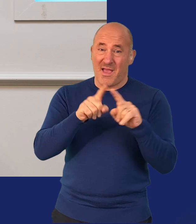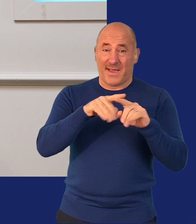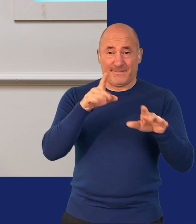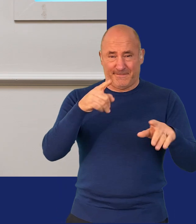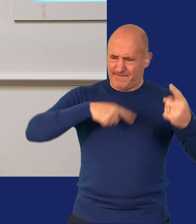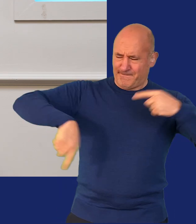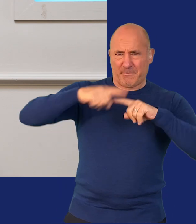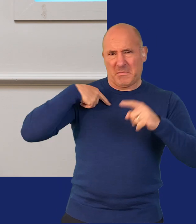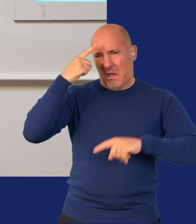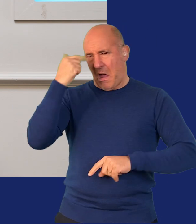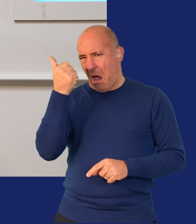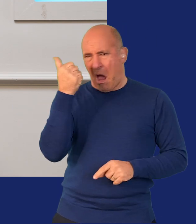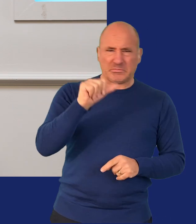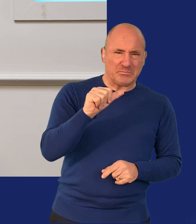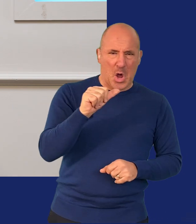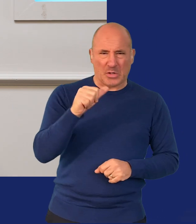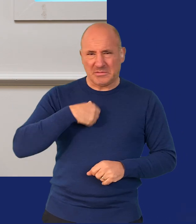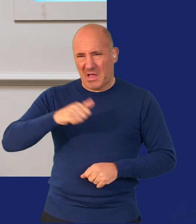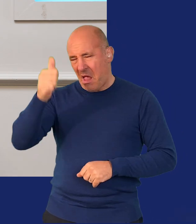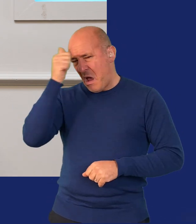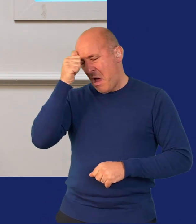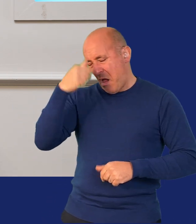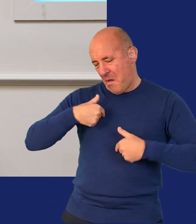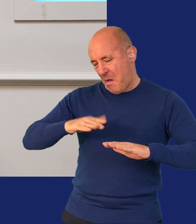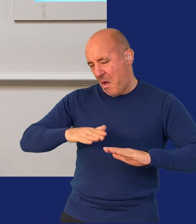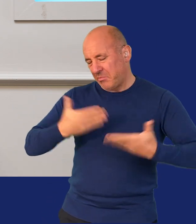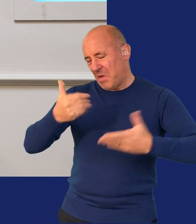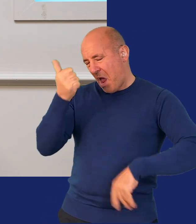to the extent, to the extent that they think they are or that they present